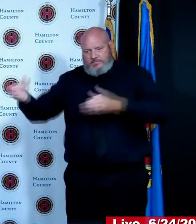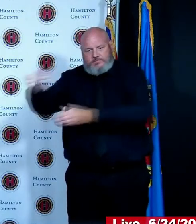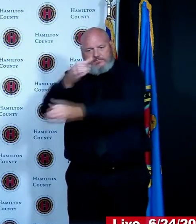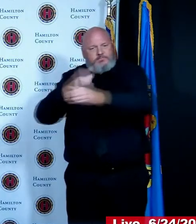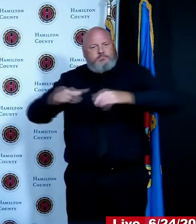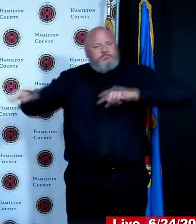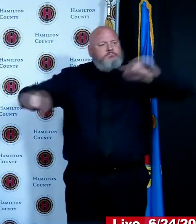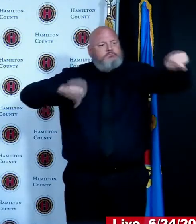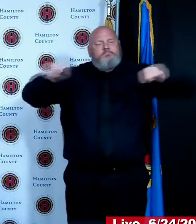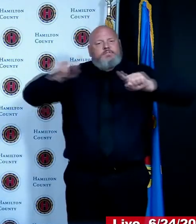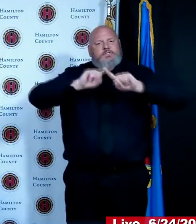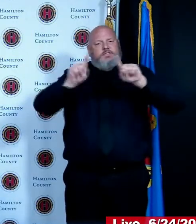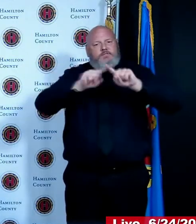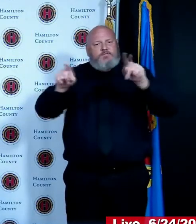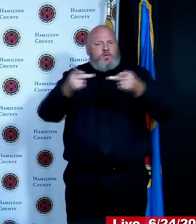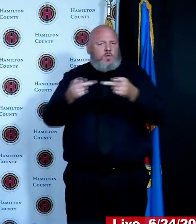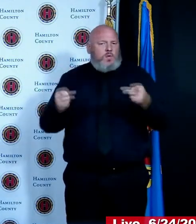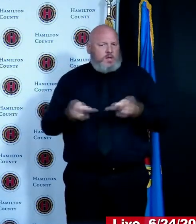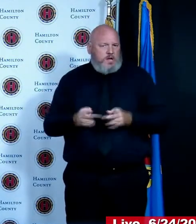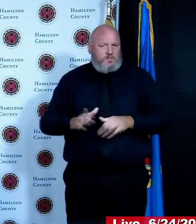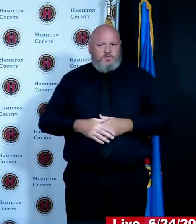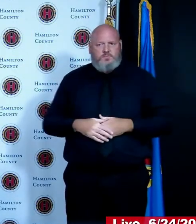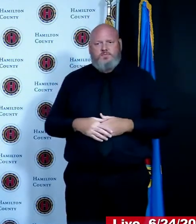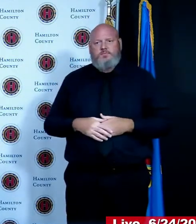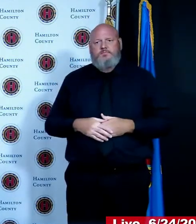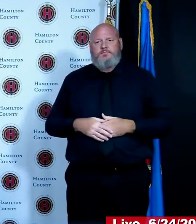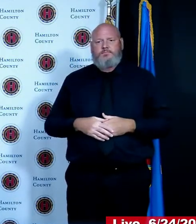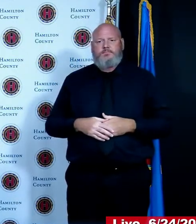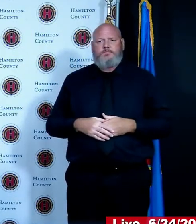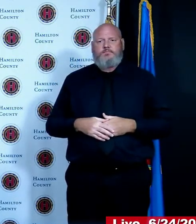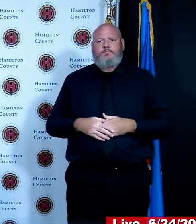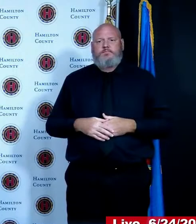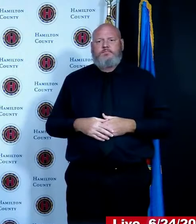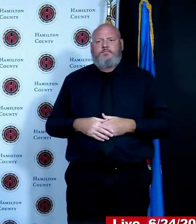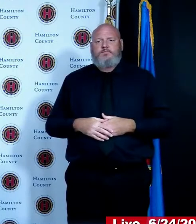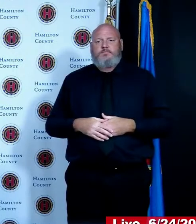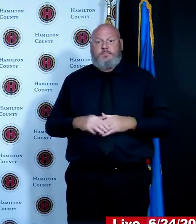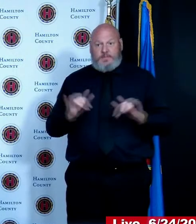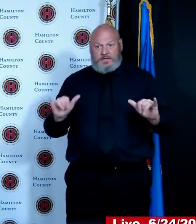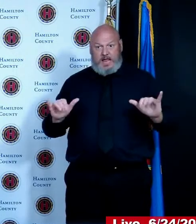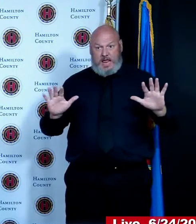few weeks all right so that lays the framework it's you know it's a